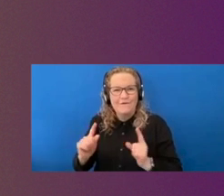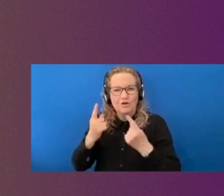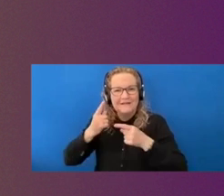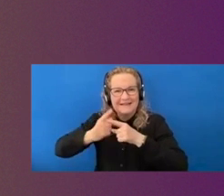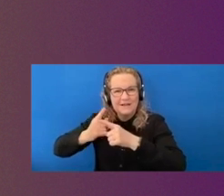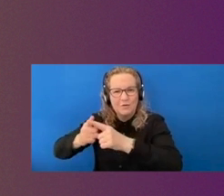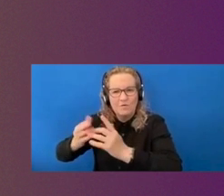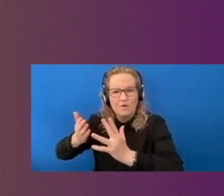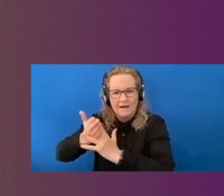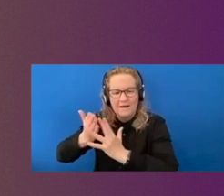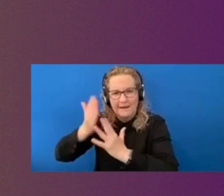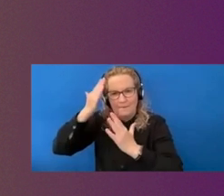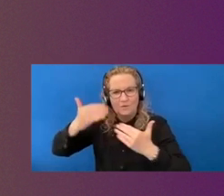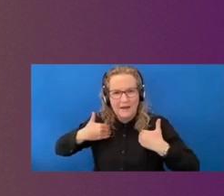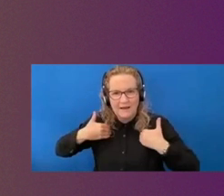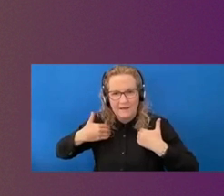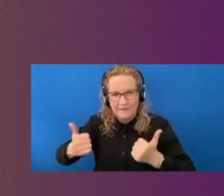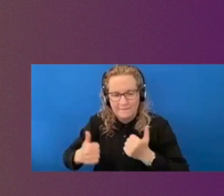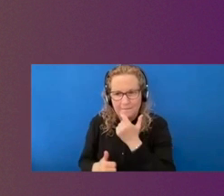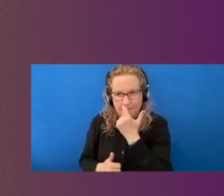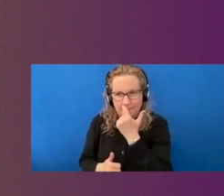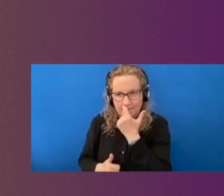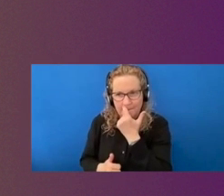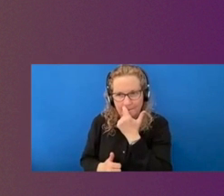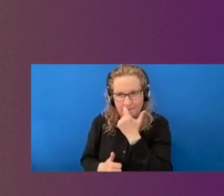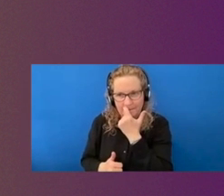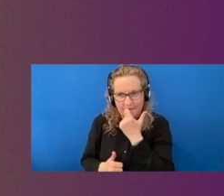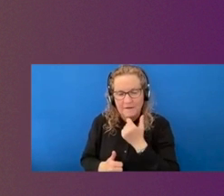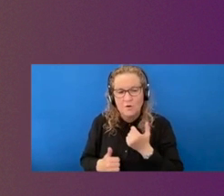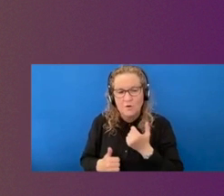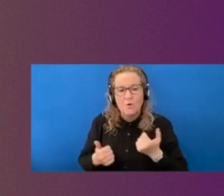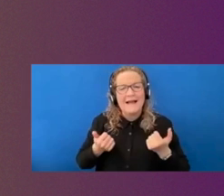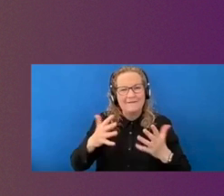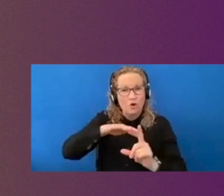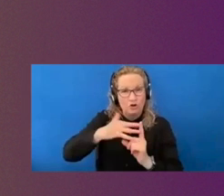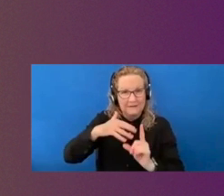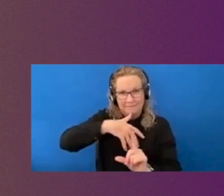mental health and agent tech startups so with that context um I would say there's